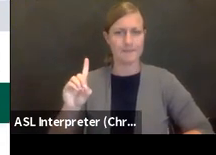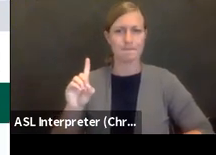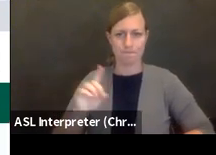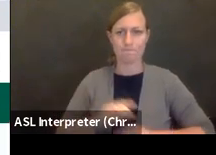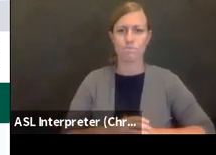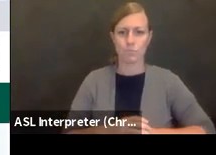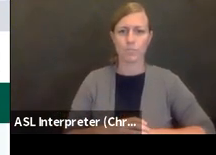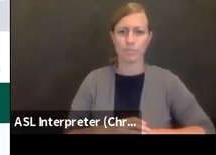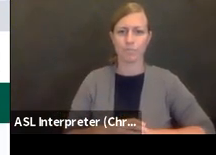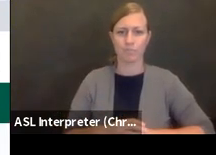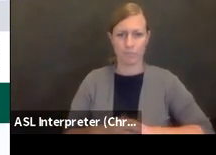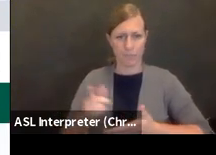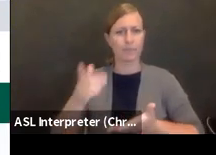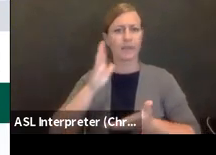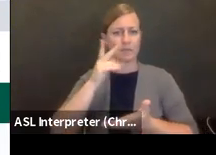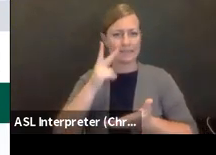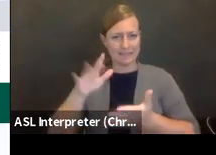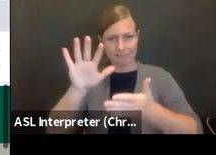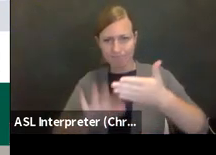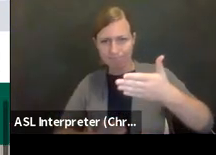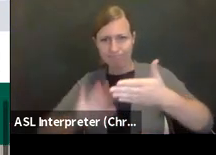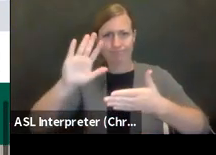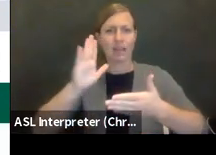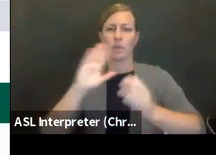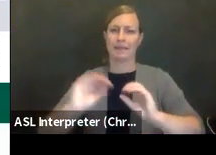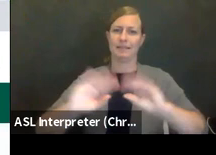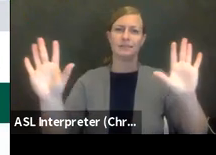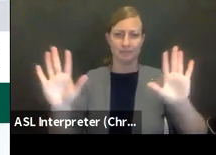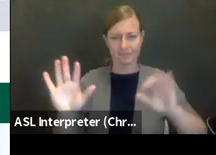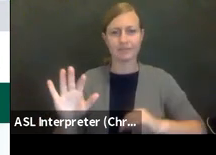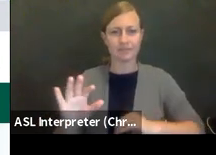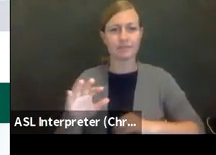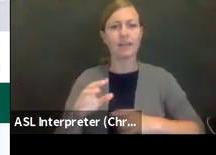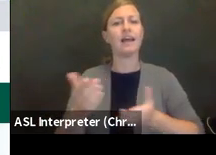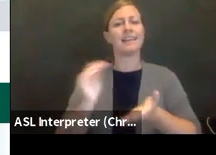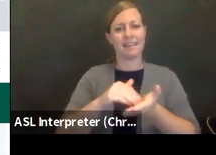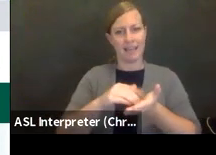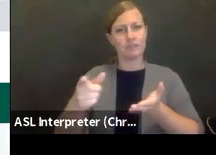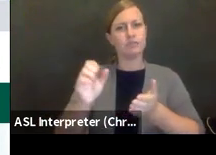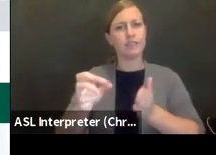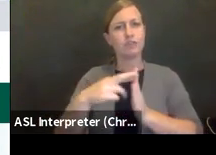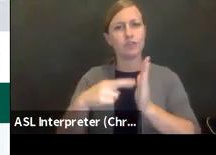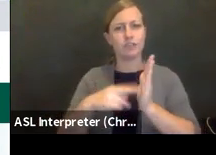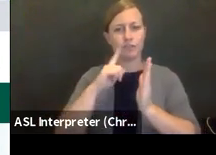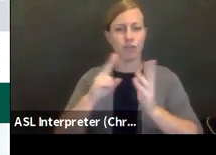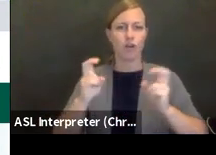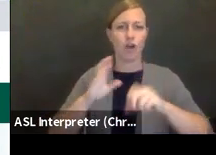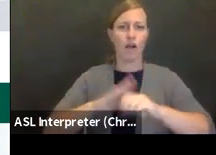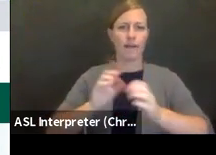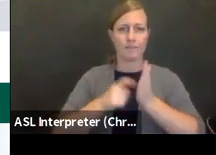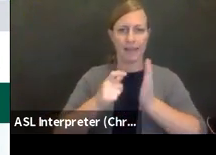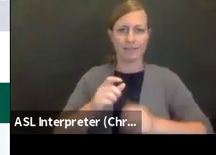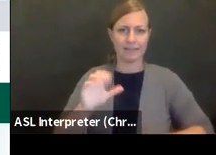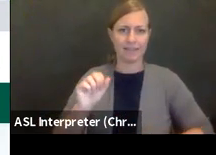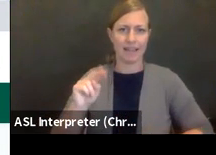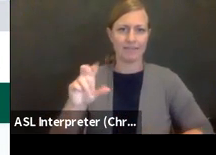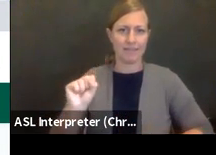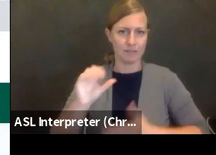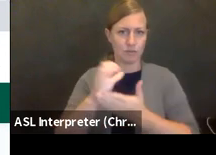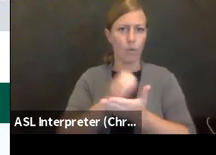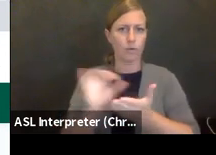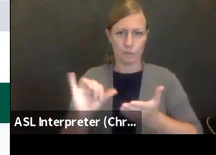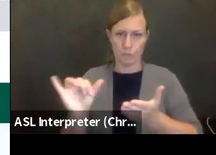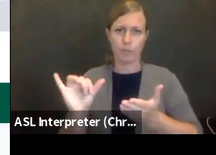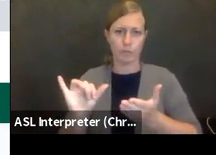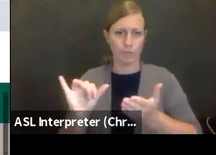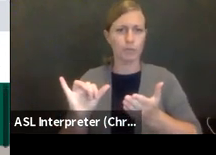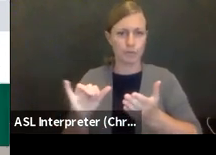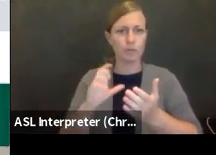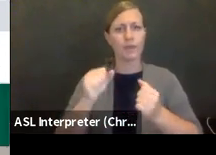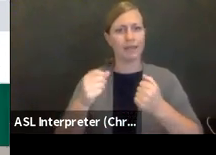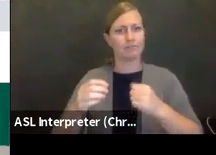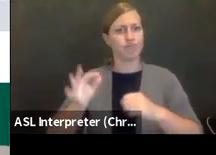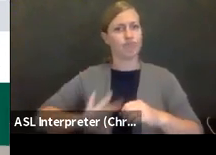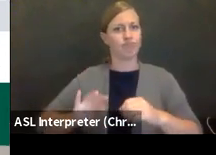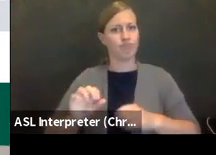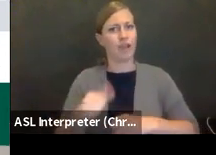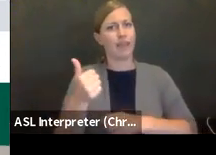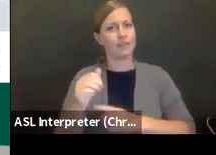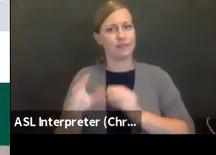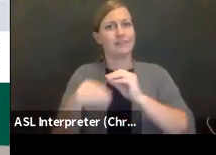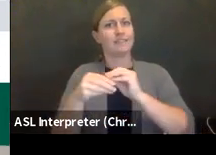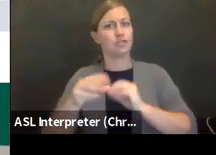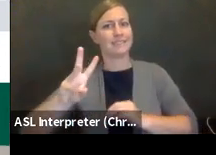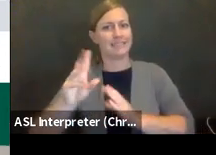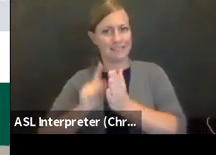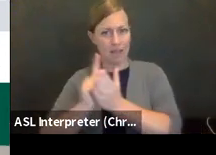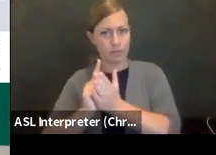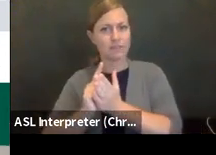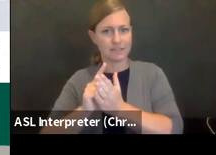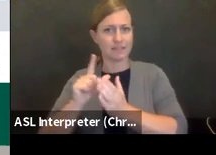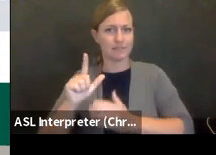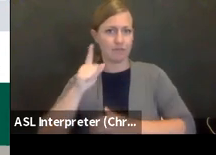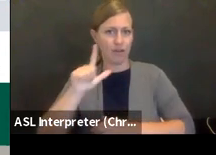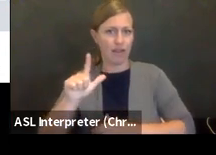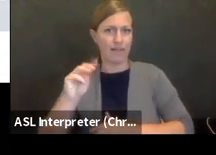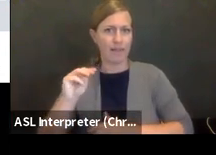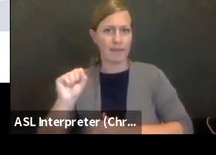ESD 112-- Kristina Wambold: Page, they will be somewhere here, and will be very obvious about it. And again, this is where you can register for that on demand Canvas course as well so you can add another six clock hours to your LM s canvas exploration, as well as get more